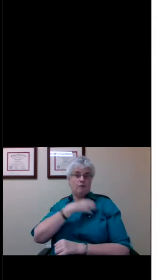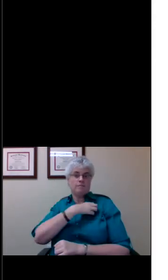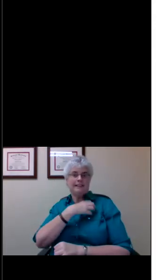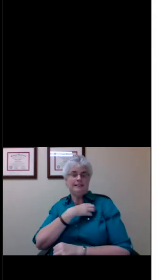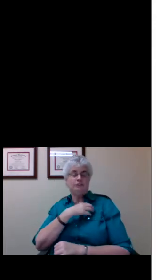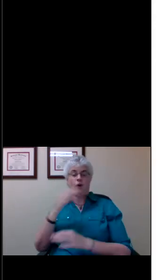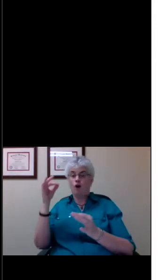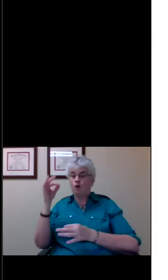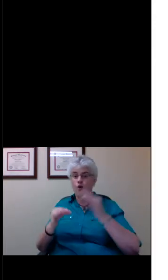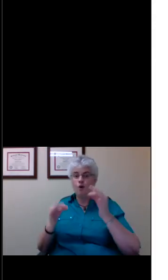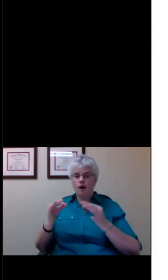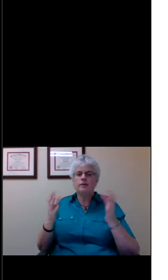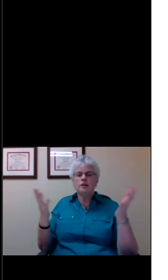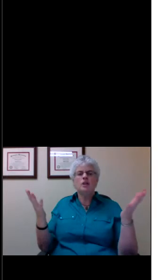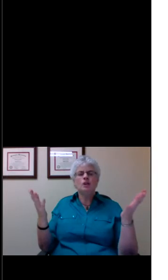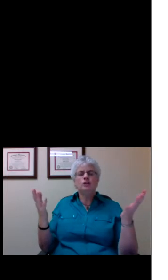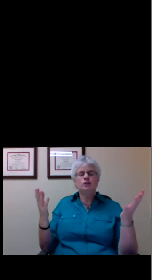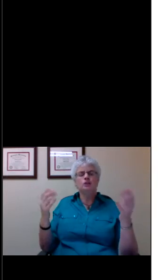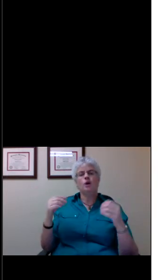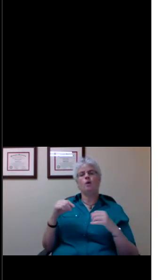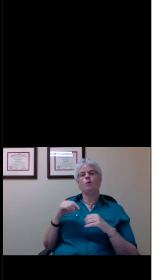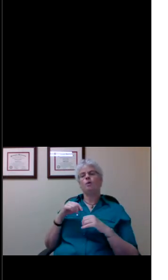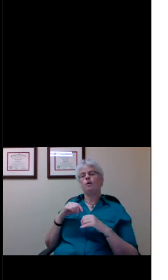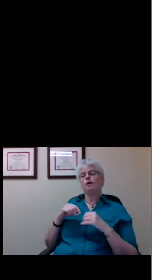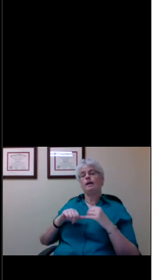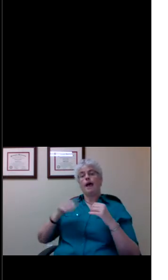they're dealing with, and it's appropriate for whether they're being-